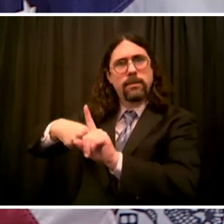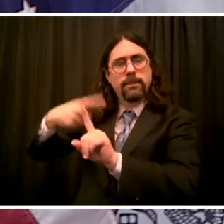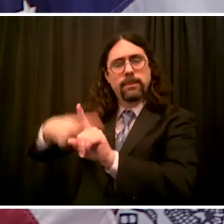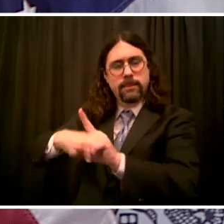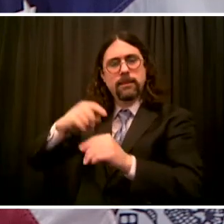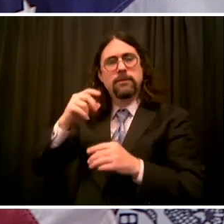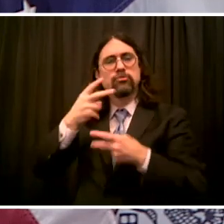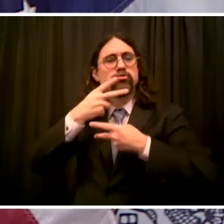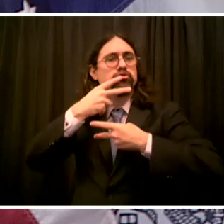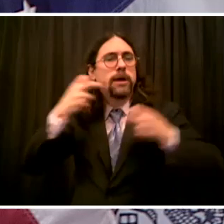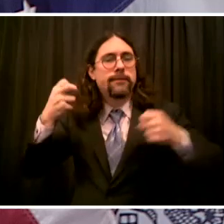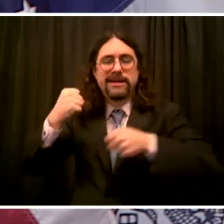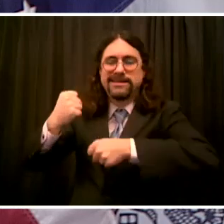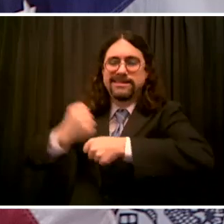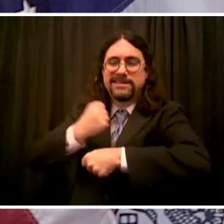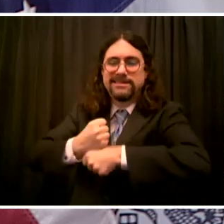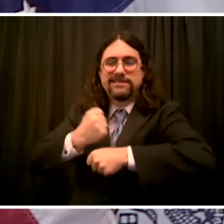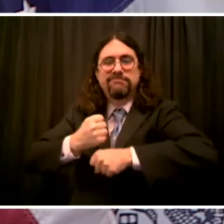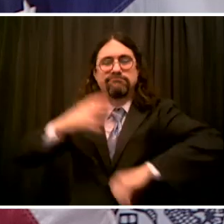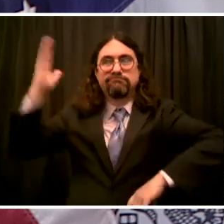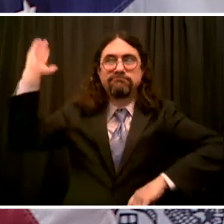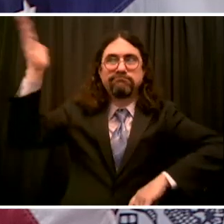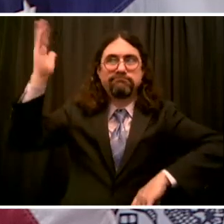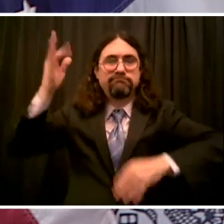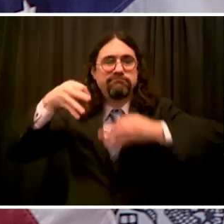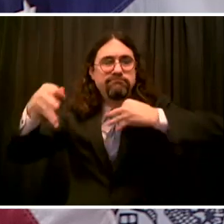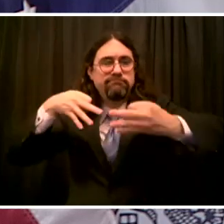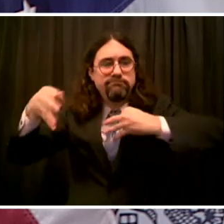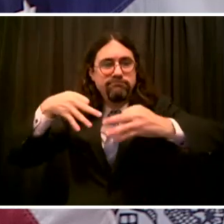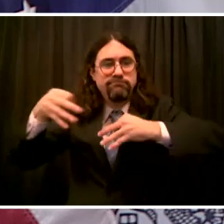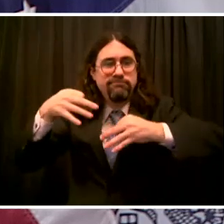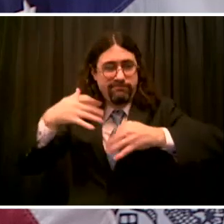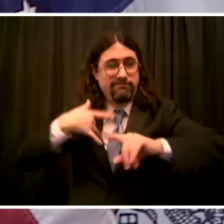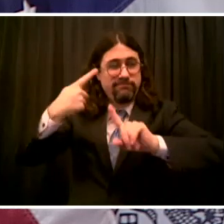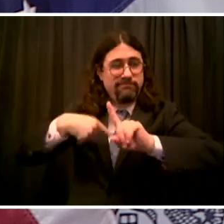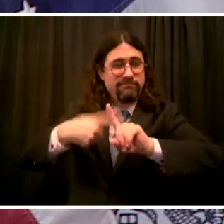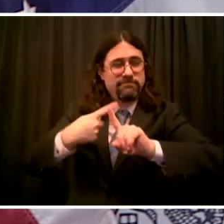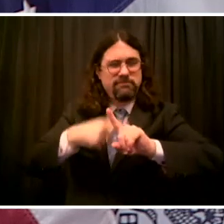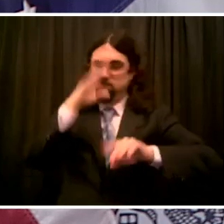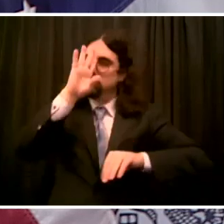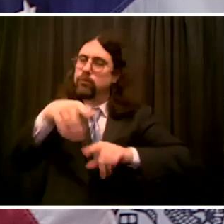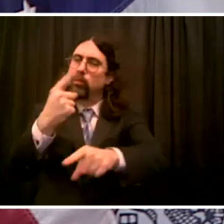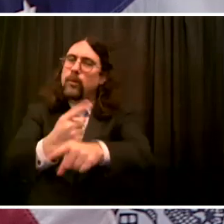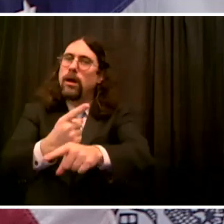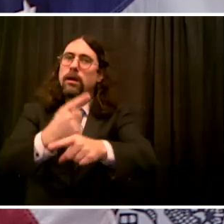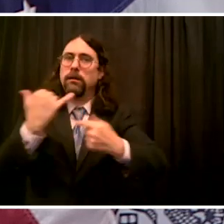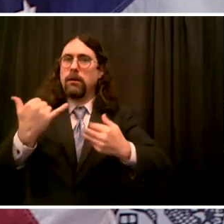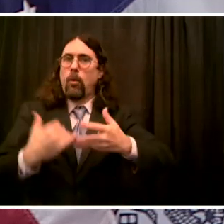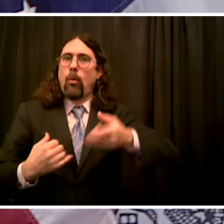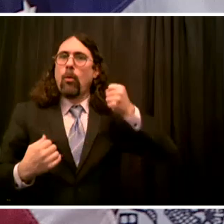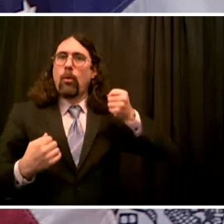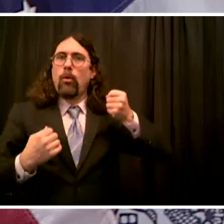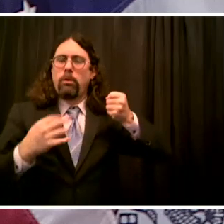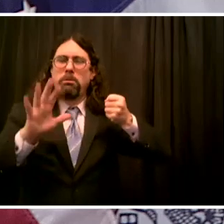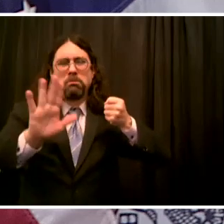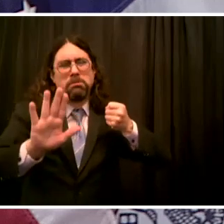AT THE FIRST AVAILABLE OPPORTUNITY. BUT WE KNOW THAT OVERWHELMINGLY WE'VE SEEN THE